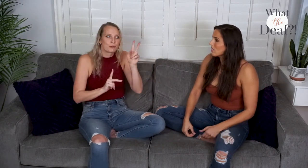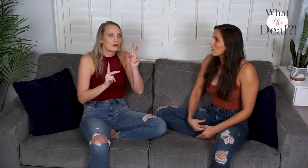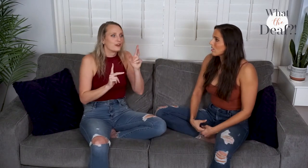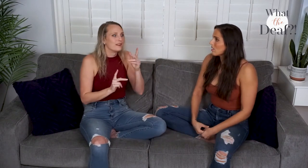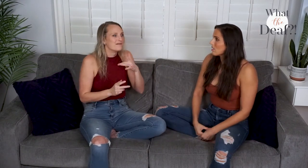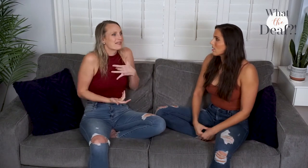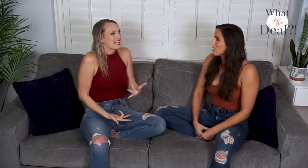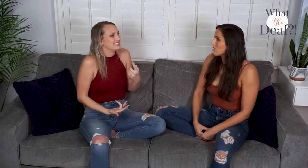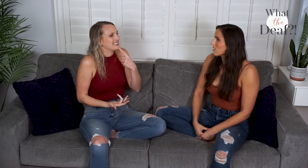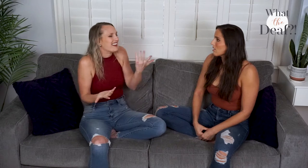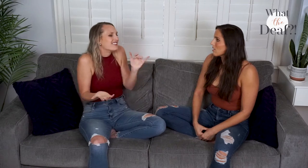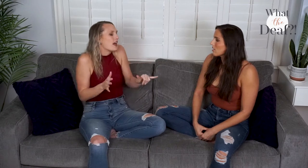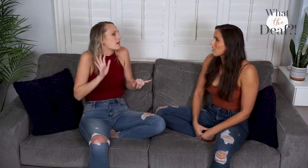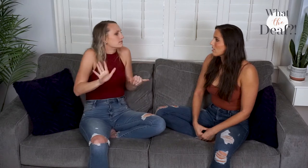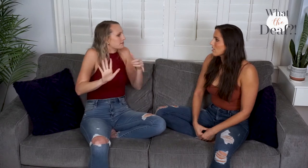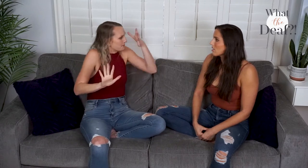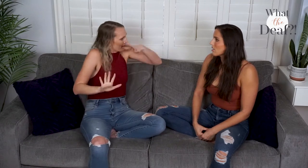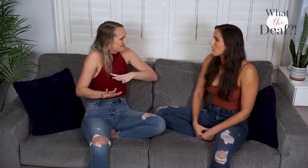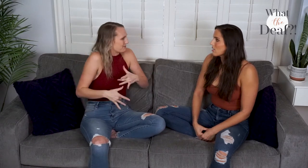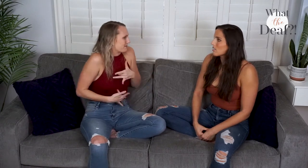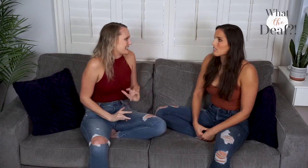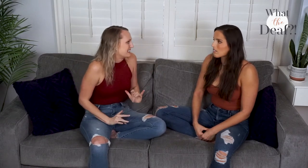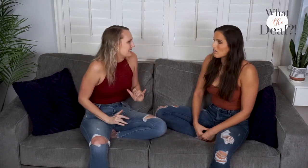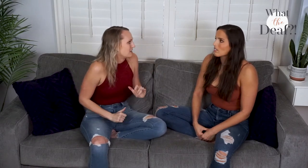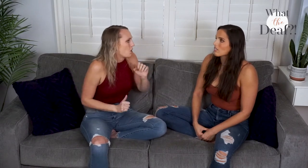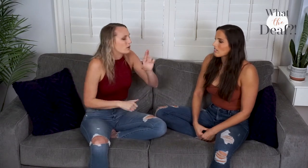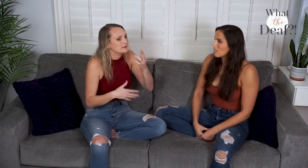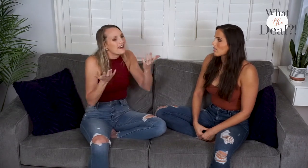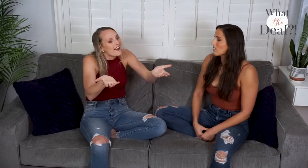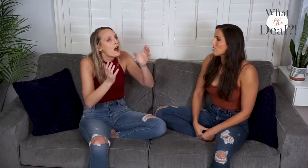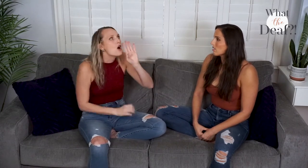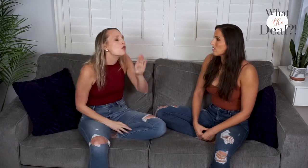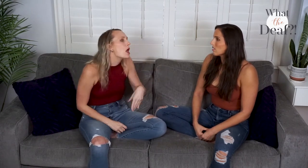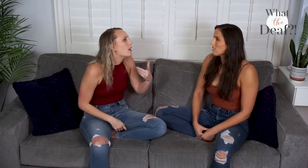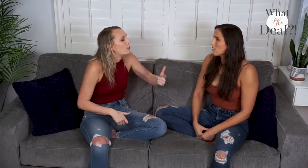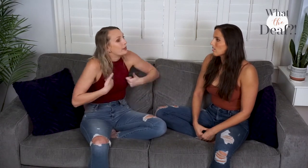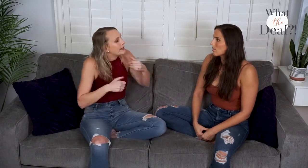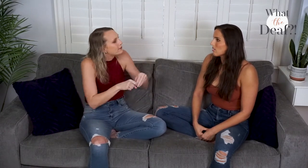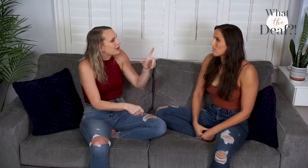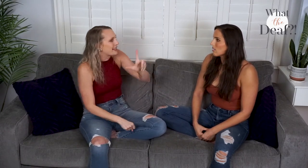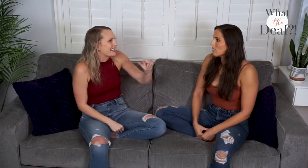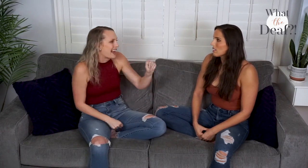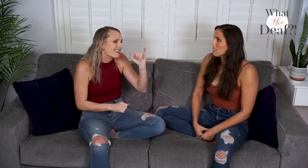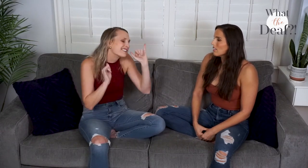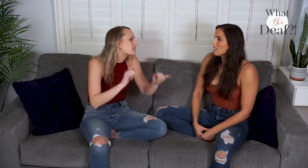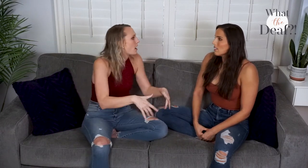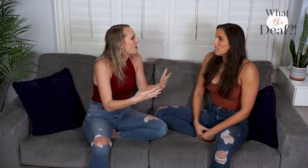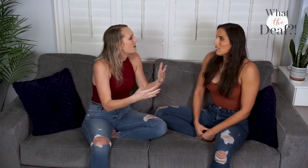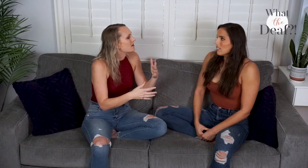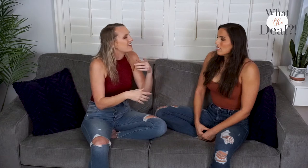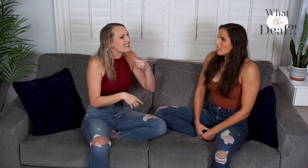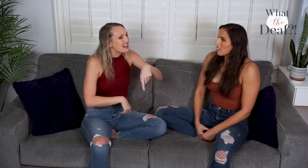But people typically say, “Oh, that’s just how men are,” or, “I know, you live in LA, that’s just how it is.”